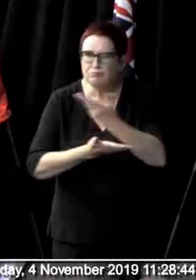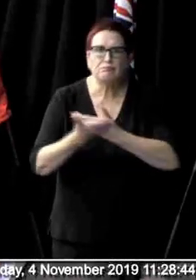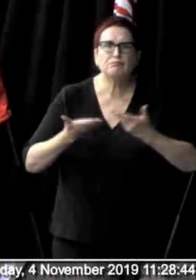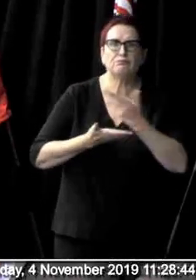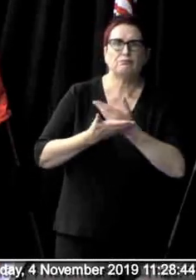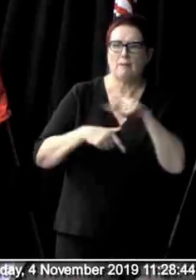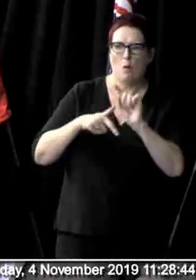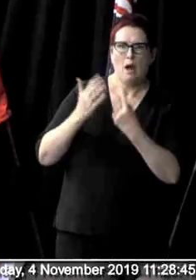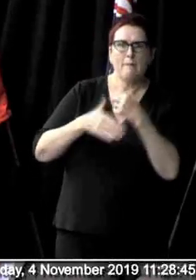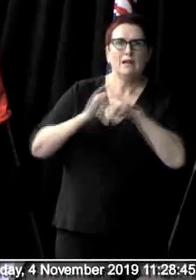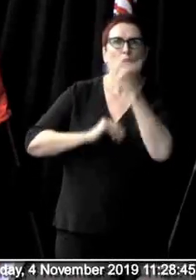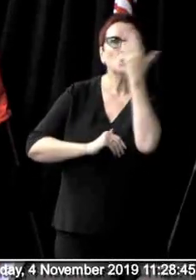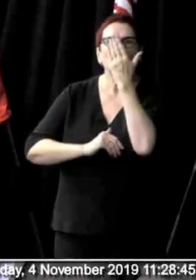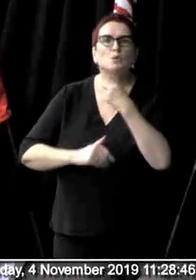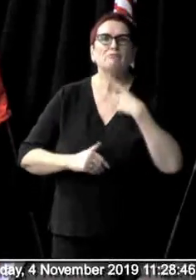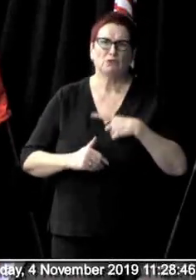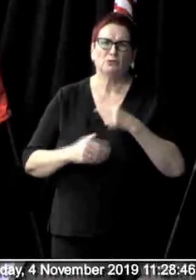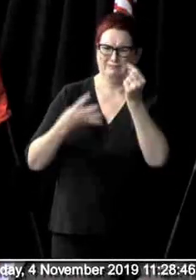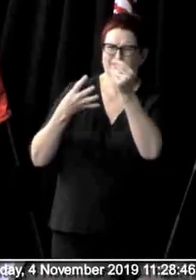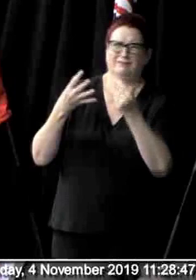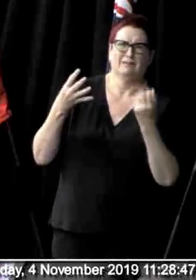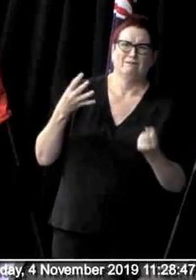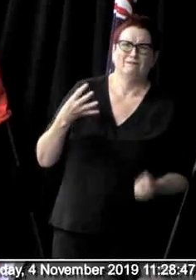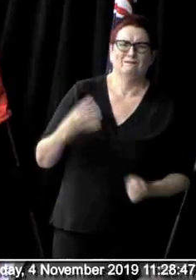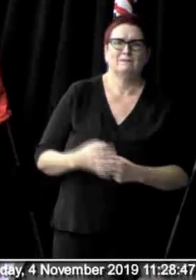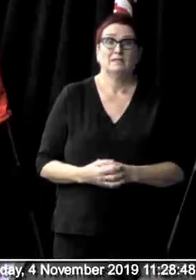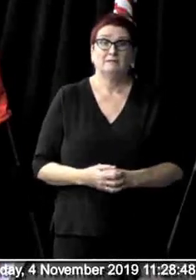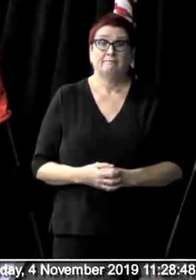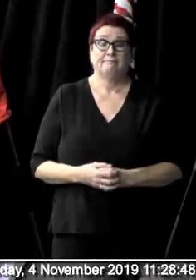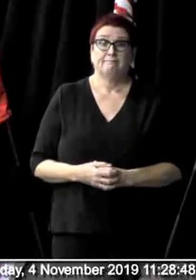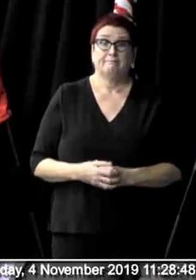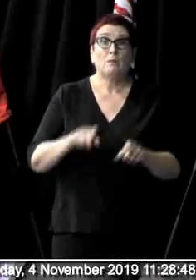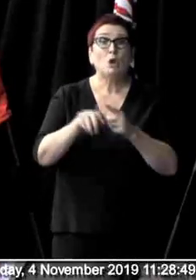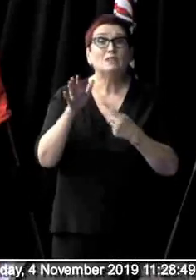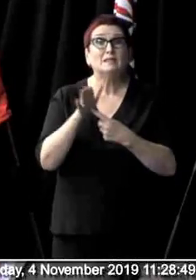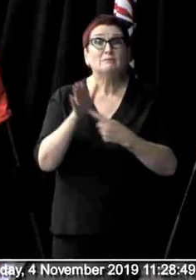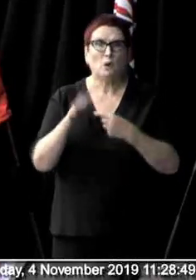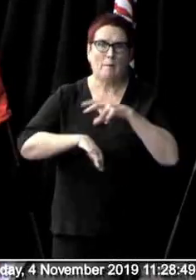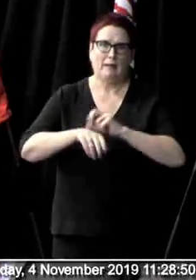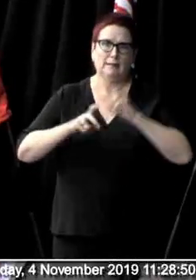of that incident, given a number of factors, not least of which is the ongoing police investigation.